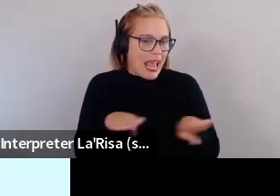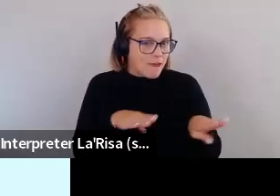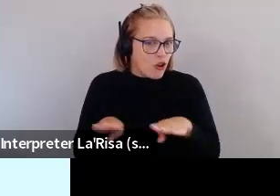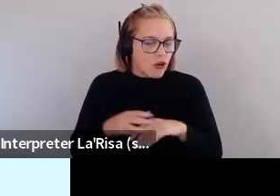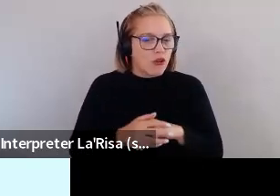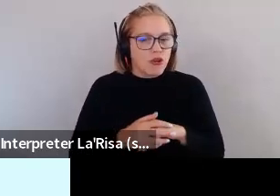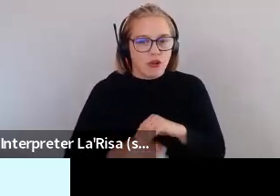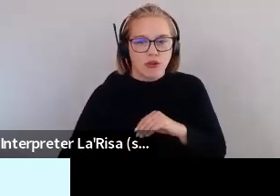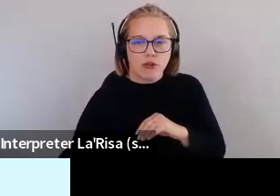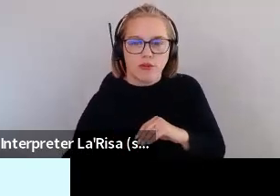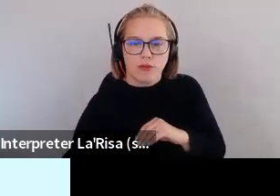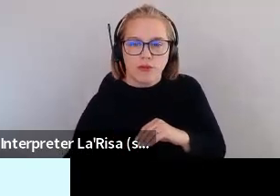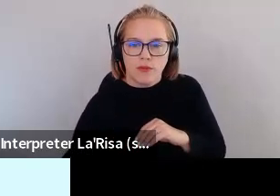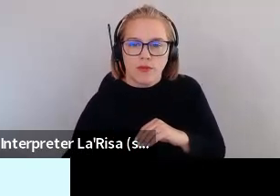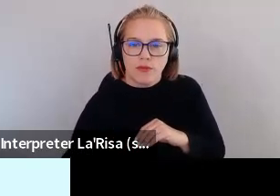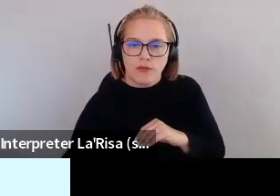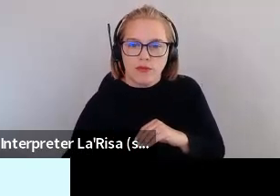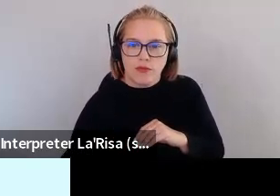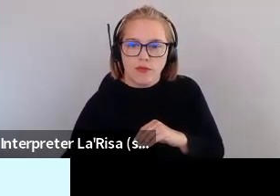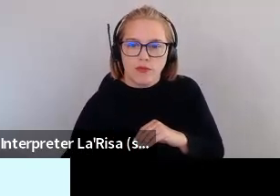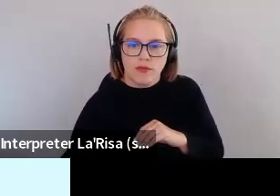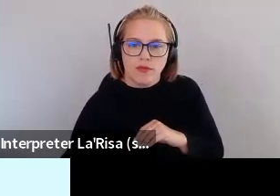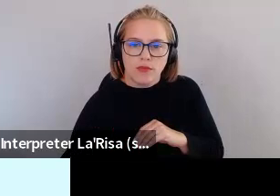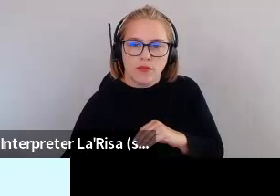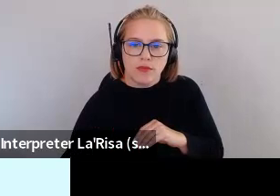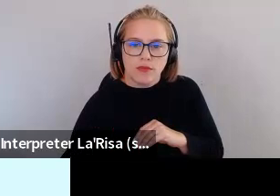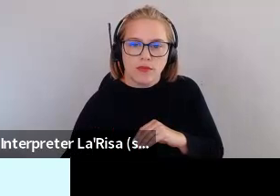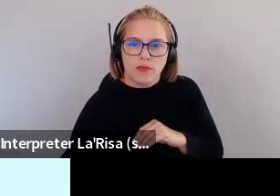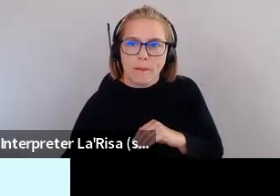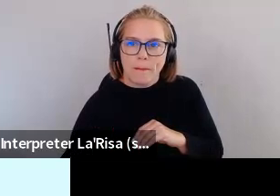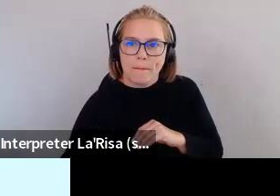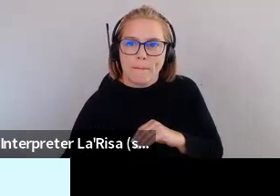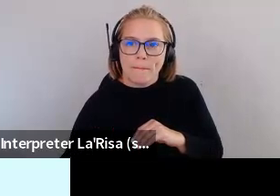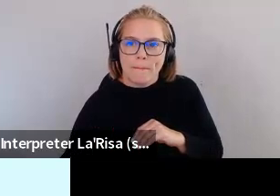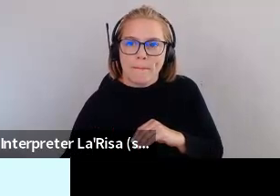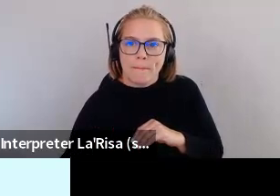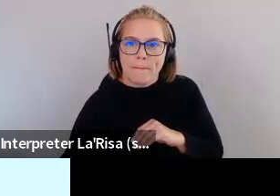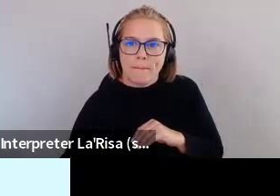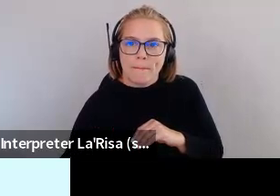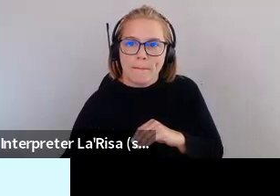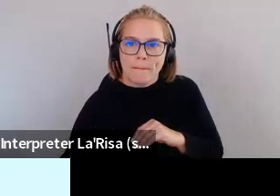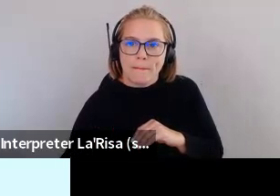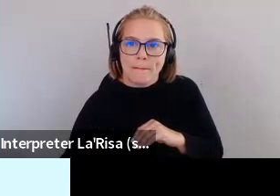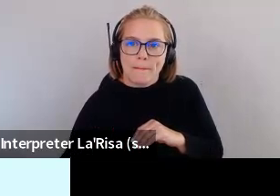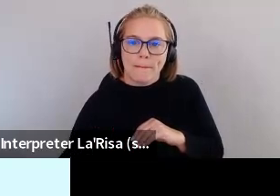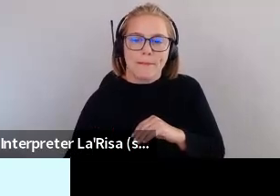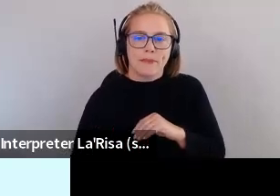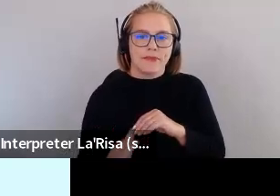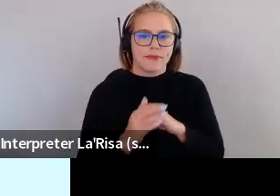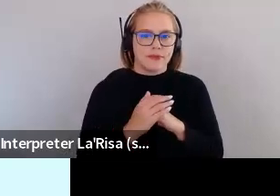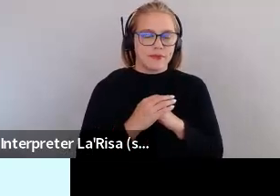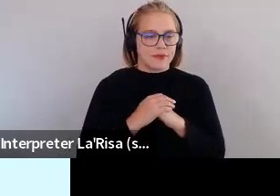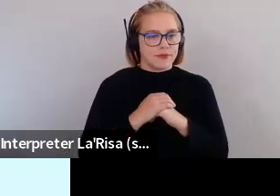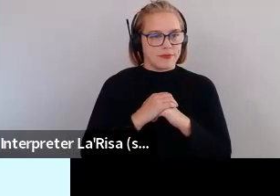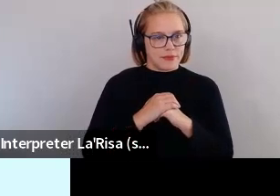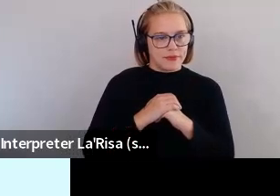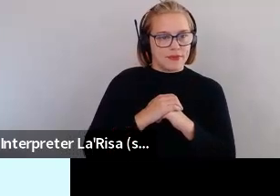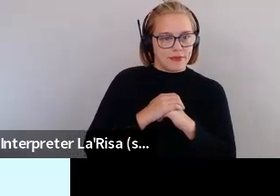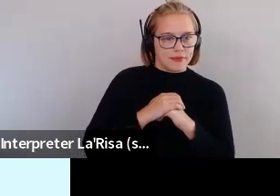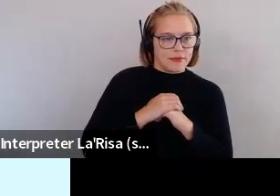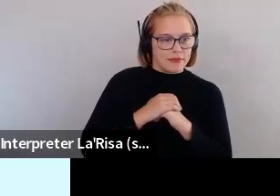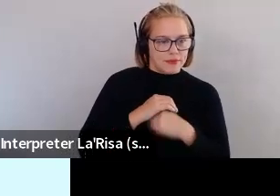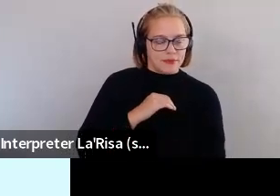genetically but it was more in fact from social behavior.